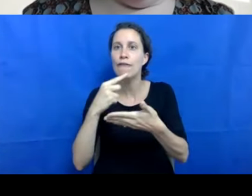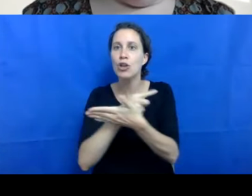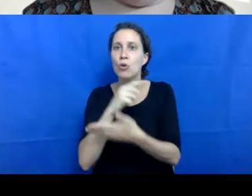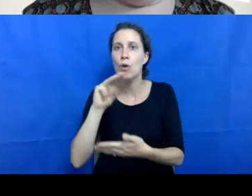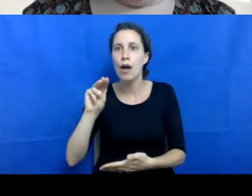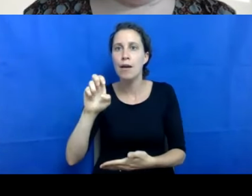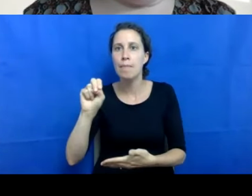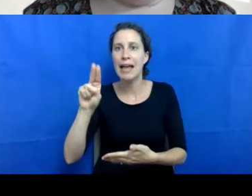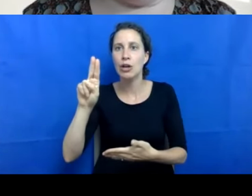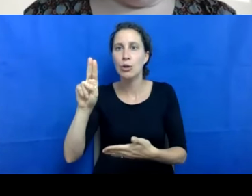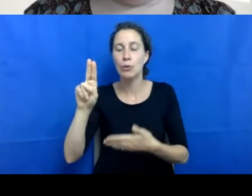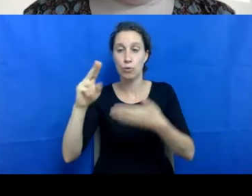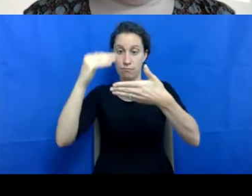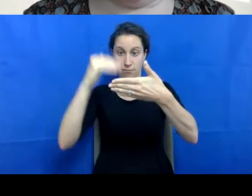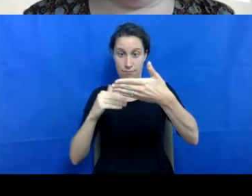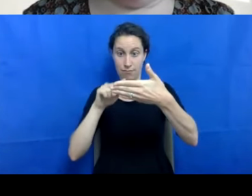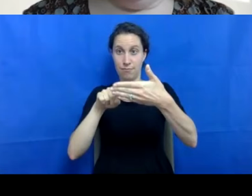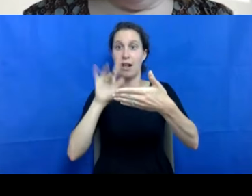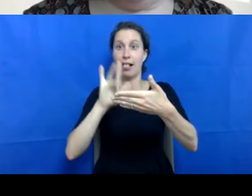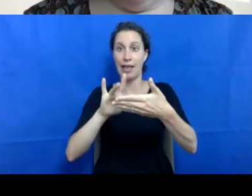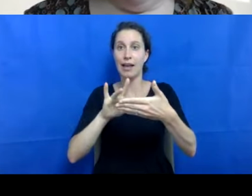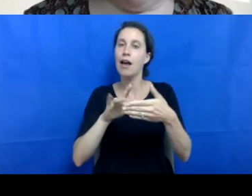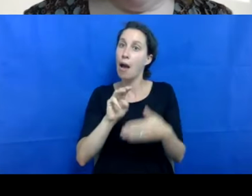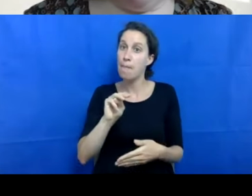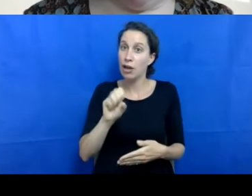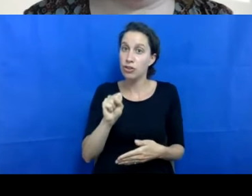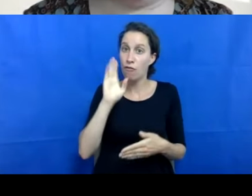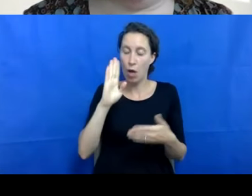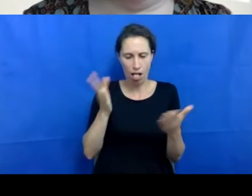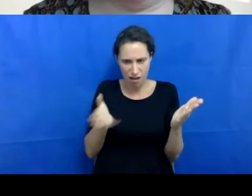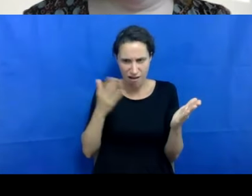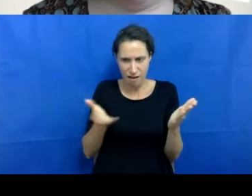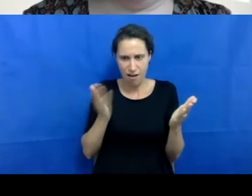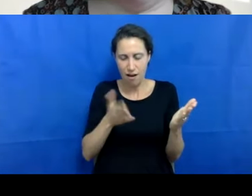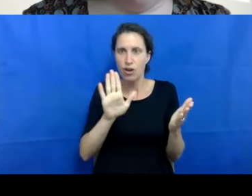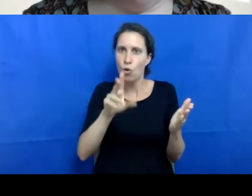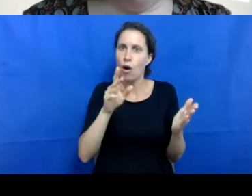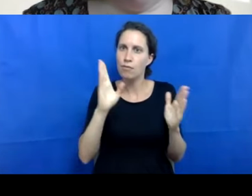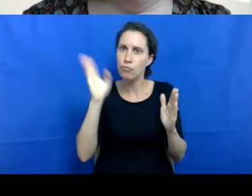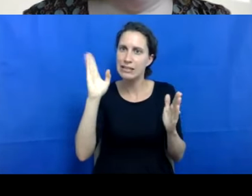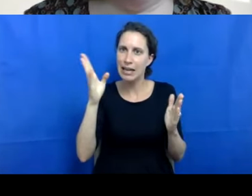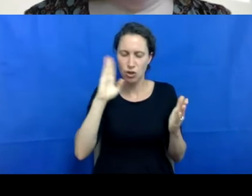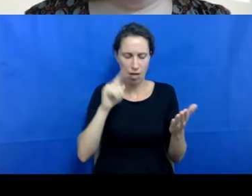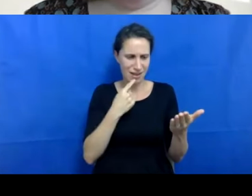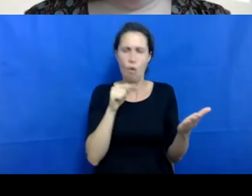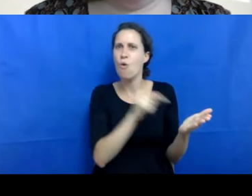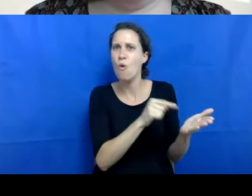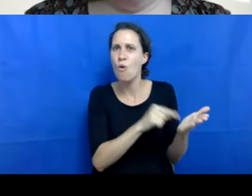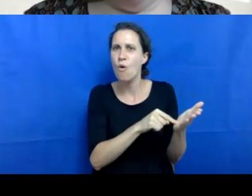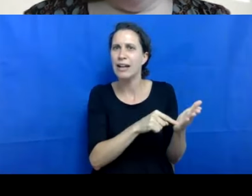Microsoft will review your presentation and highlight any access concerns that it finds.